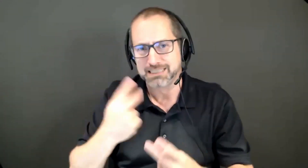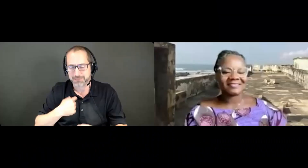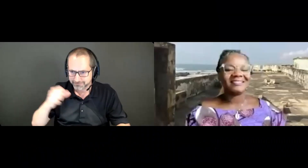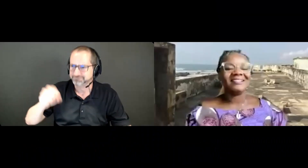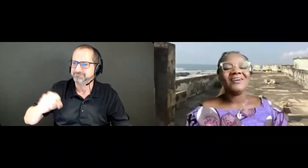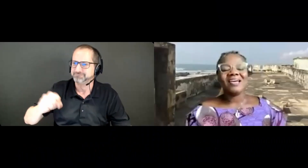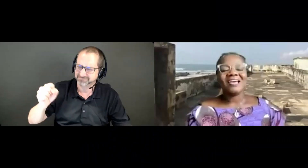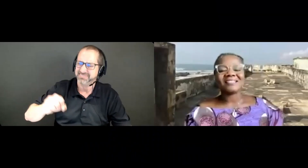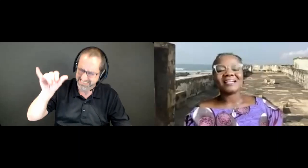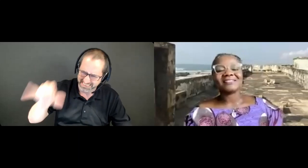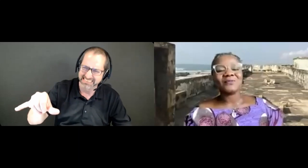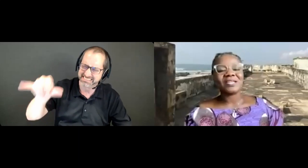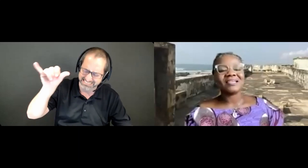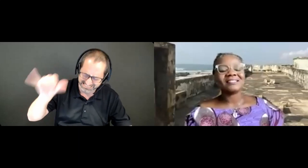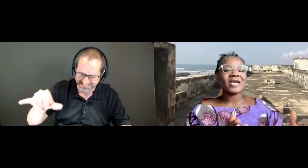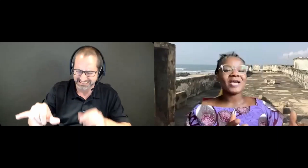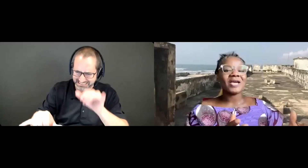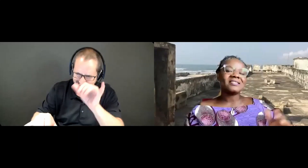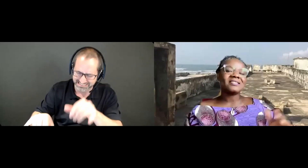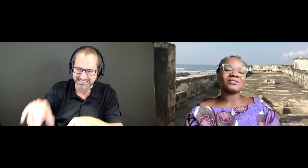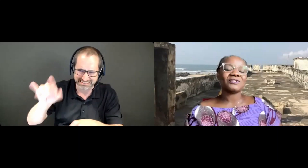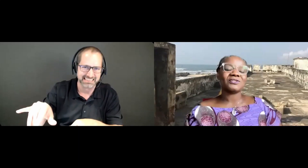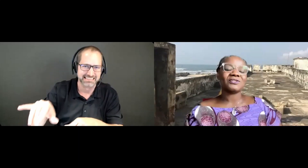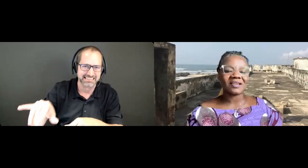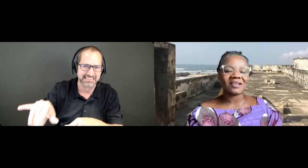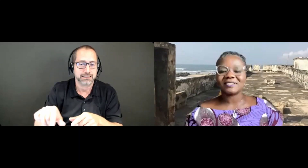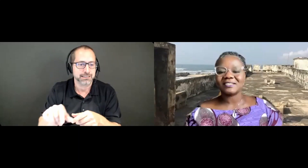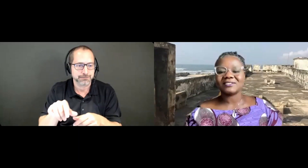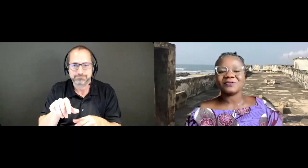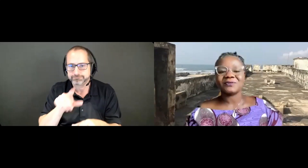yes, that's exactly what it is. But, you know, to add to this conversation already,